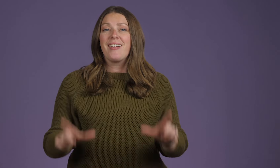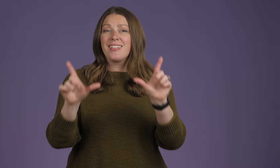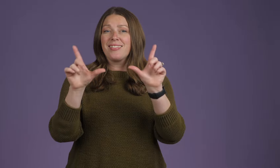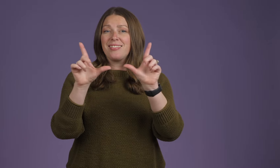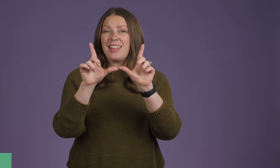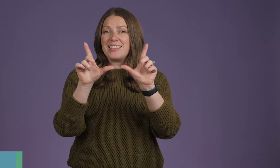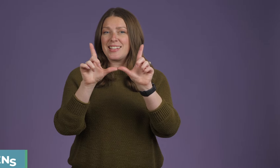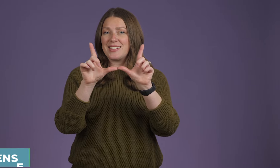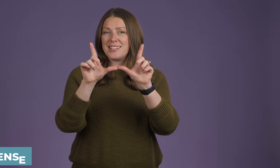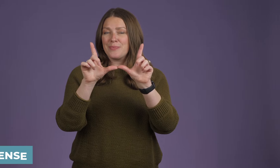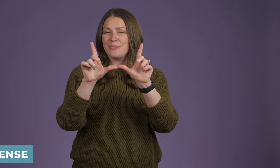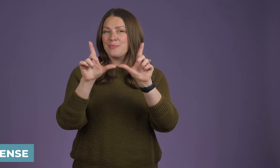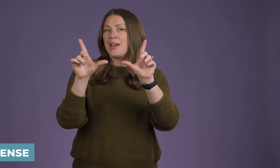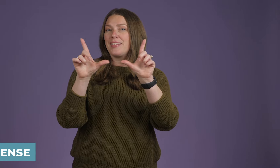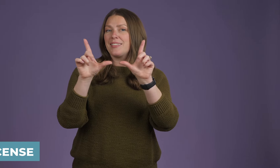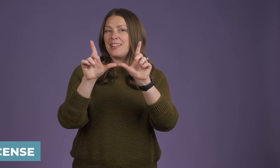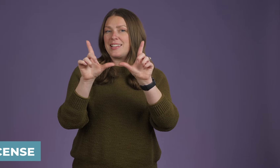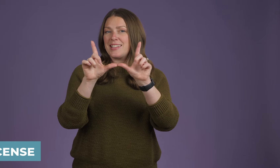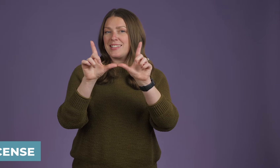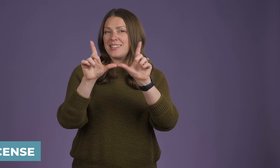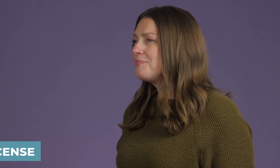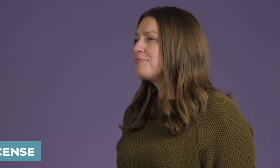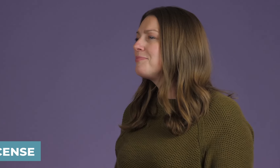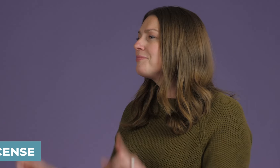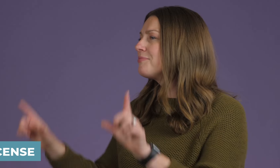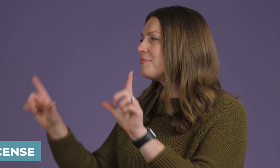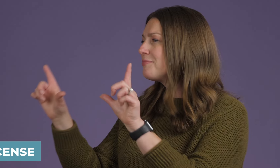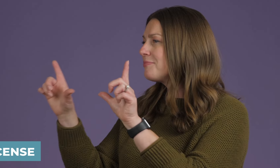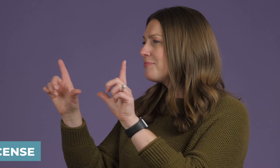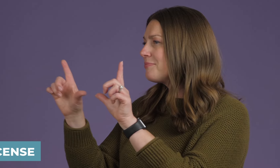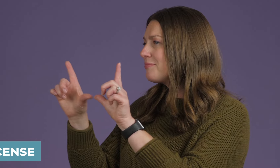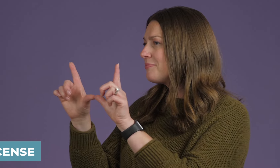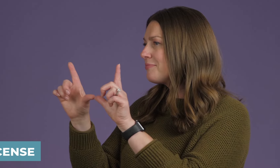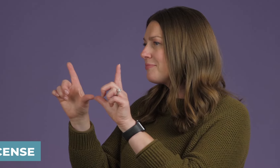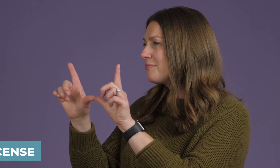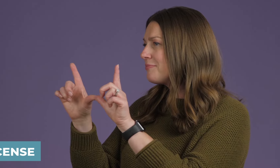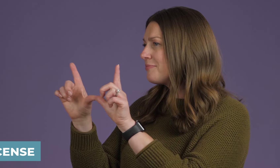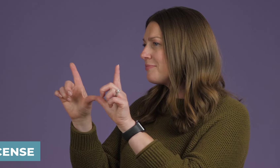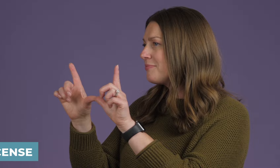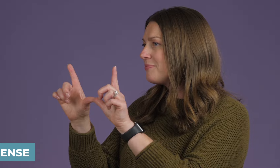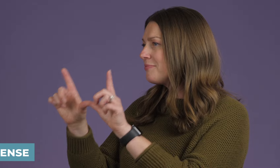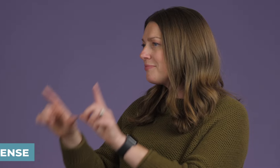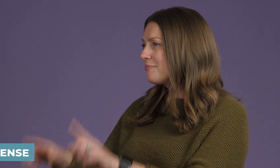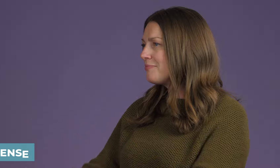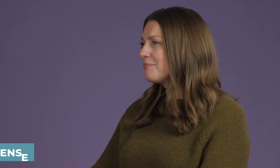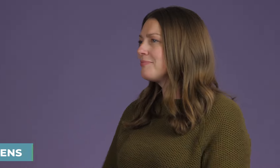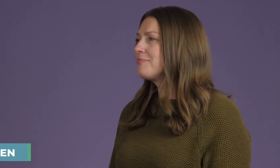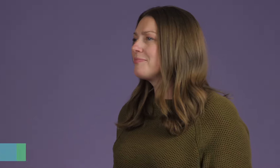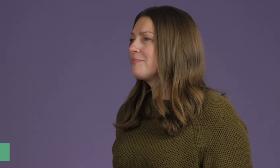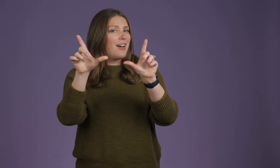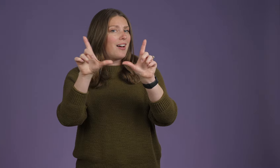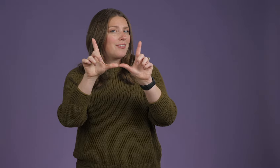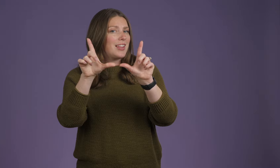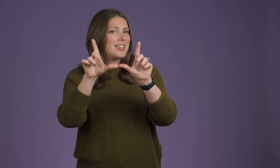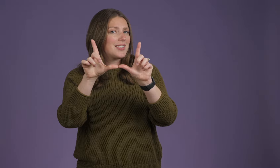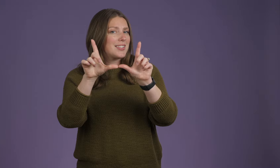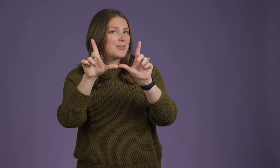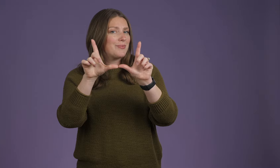License. We have L-shaped hands. And if making the shape of a license.